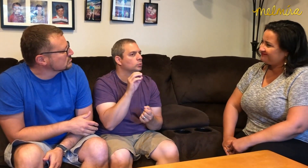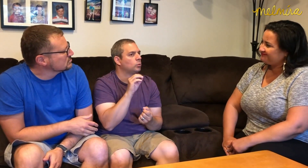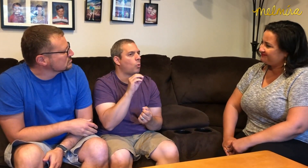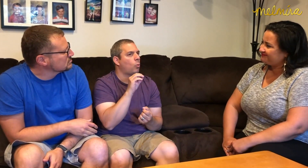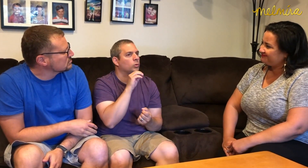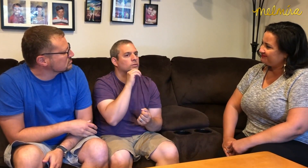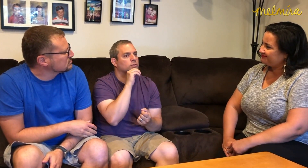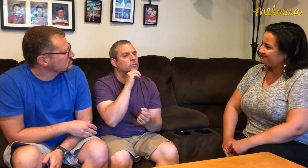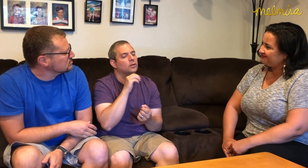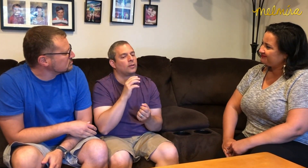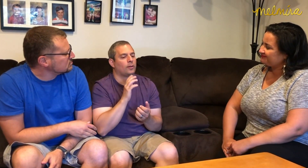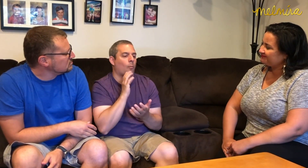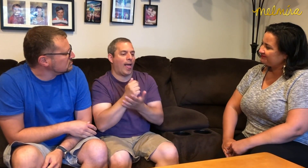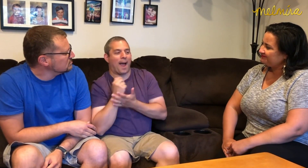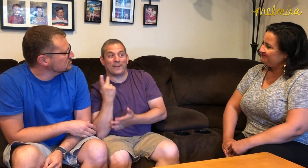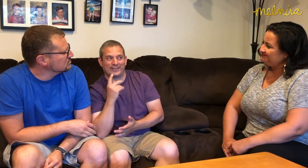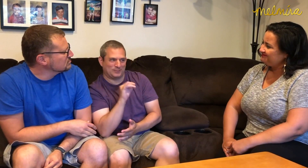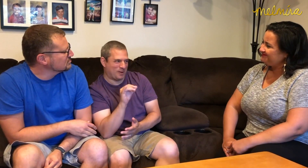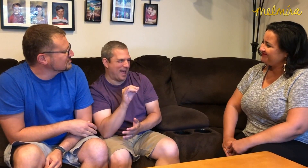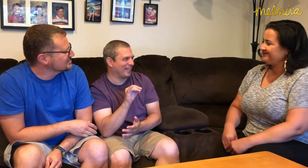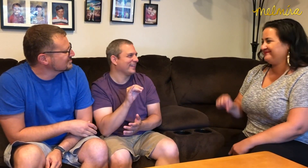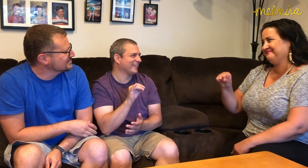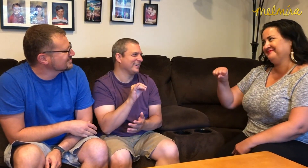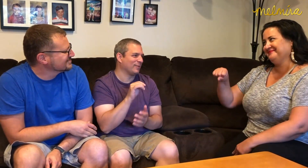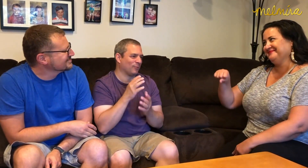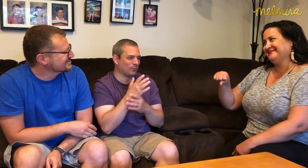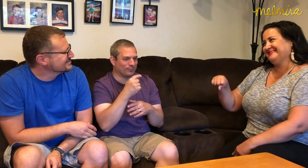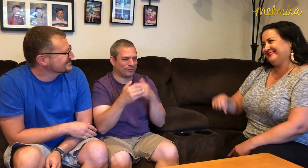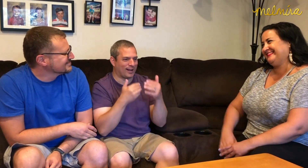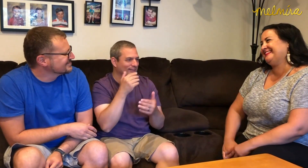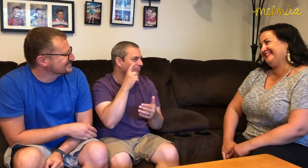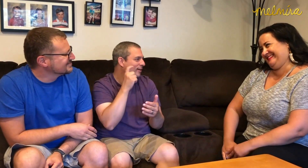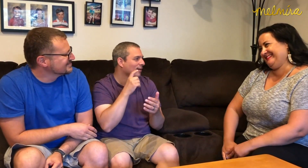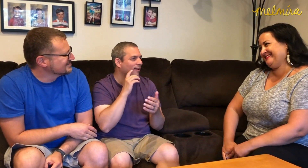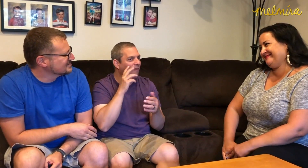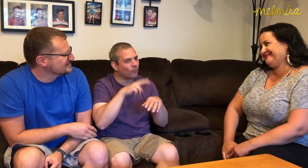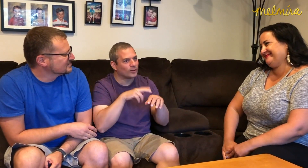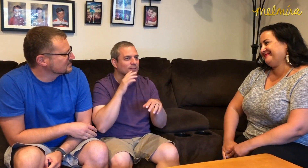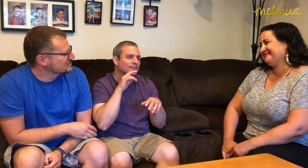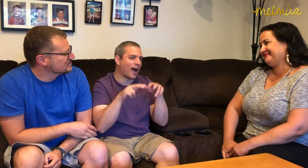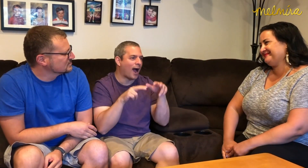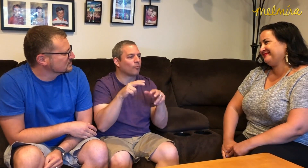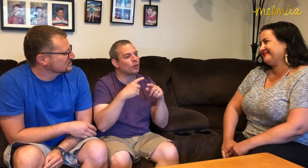And us as well! Yes. Throughout the process because things can become awkward.